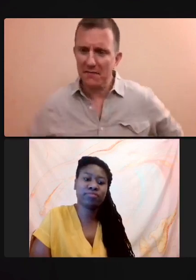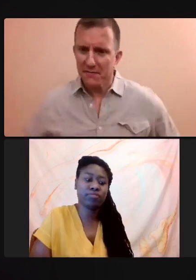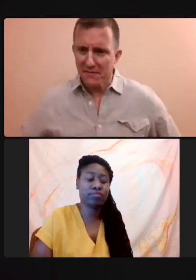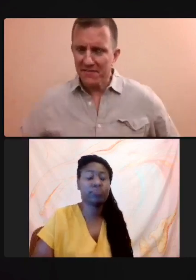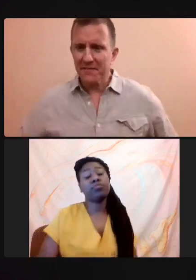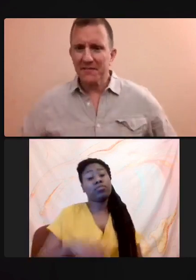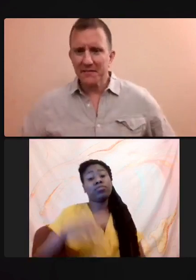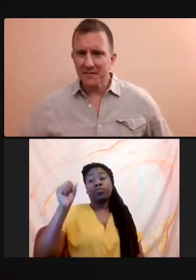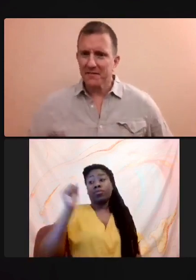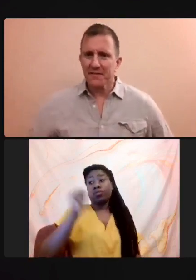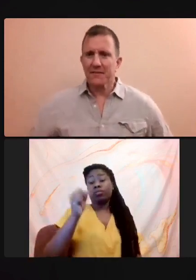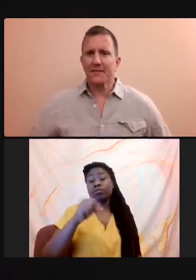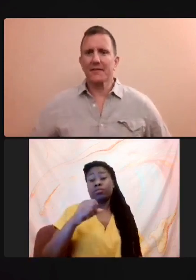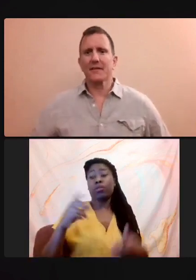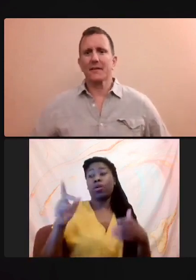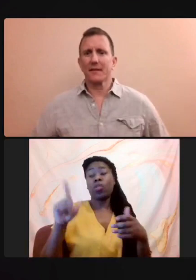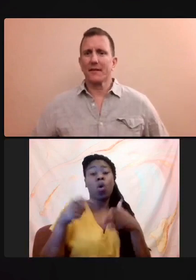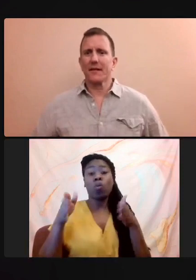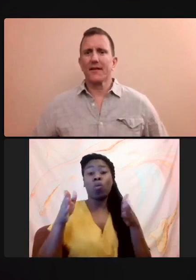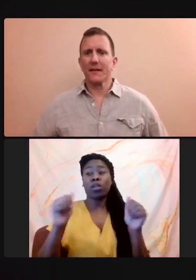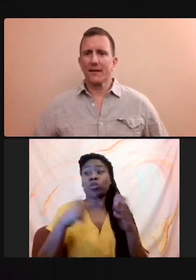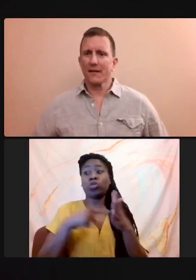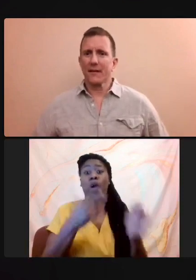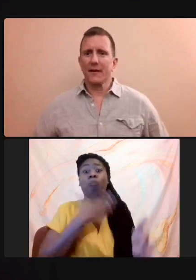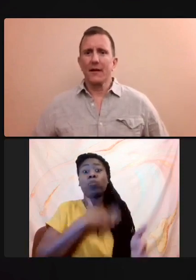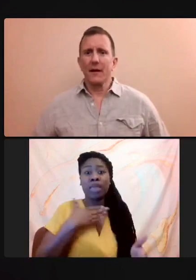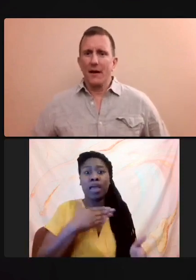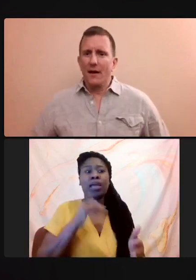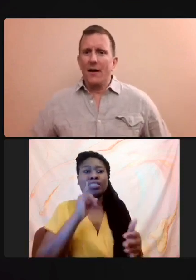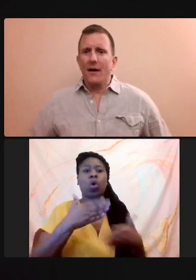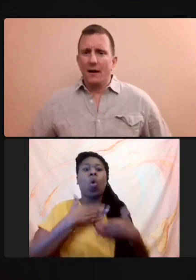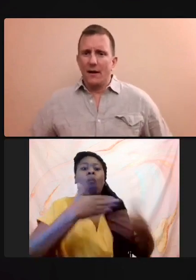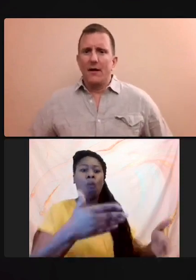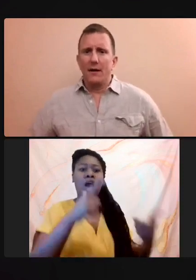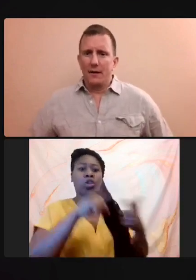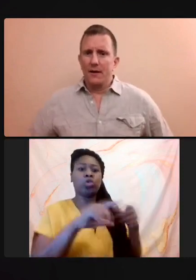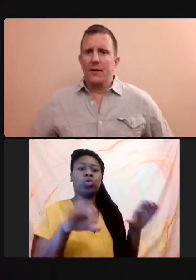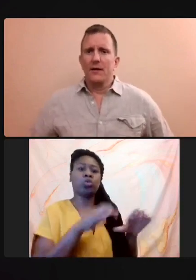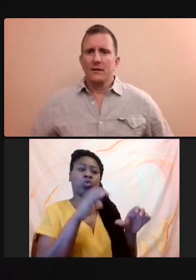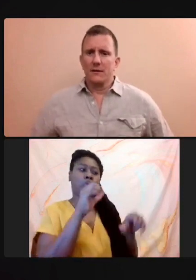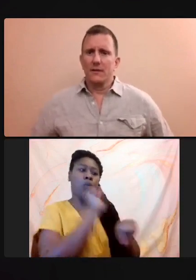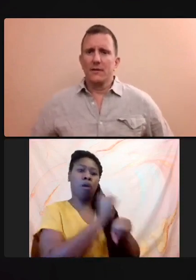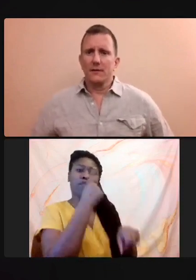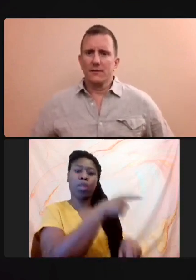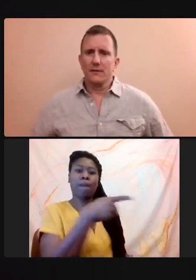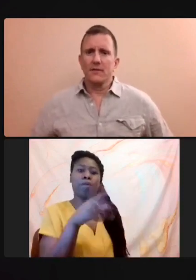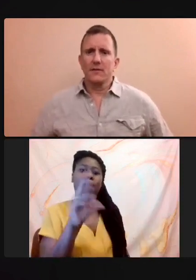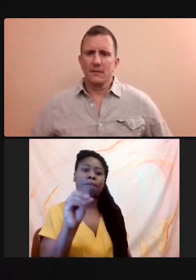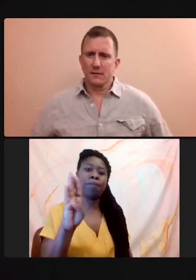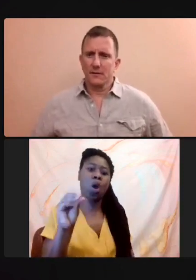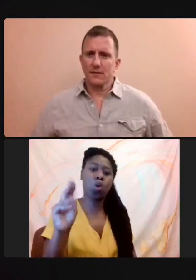and that they're not just taking advantage of their mentoring and then, like you said, ghosting them, that they're really